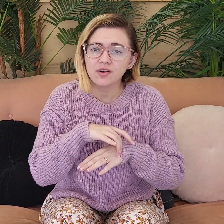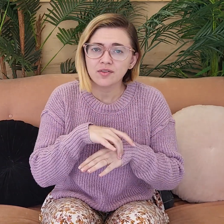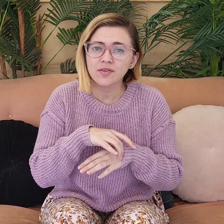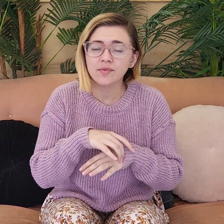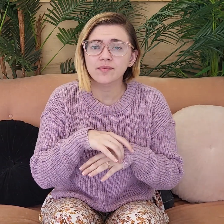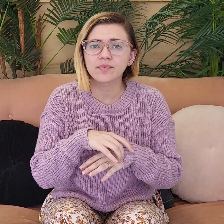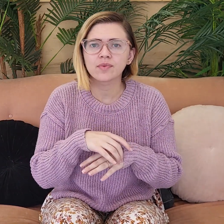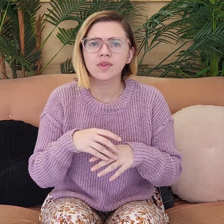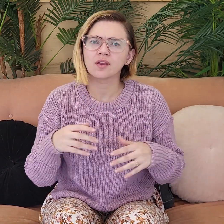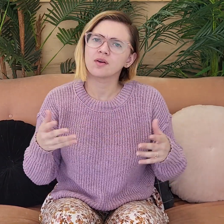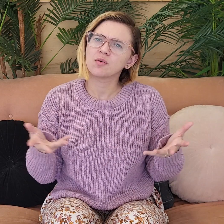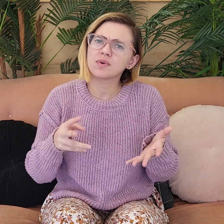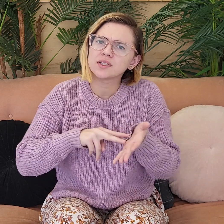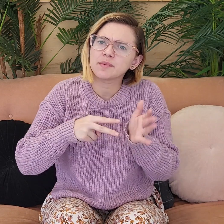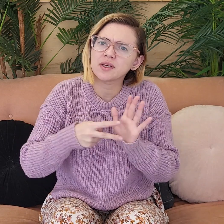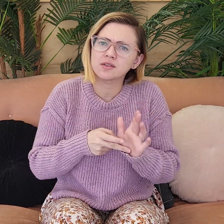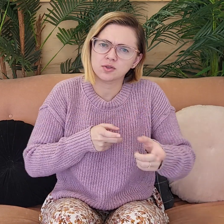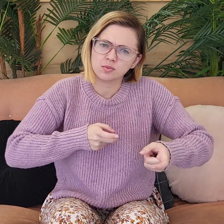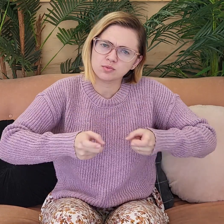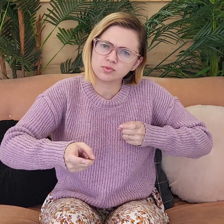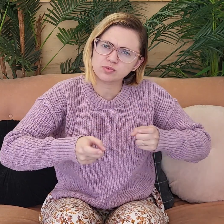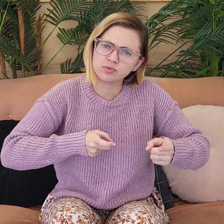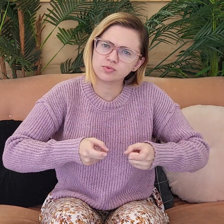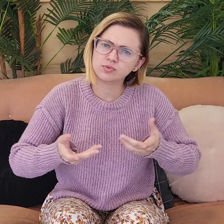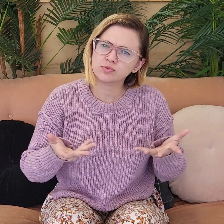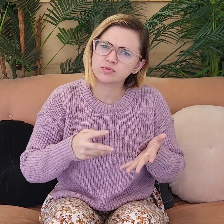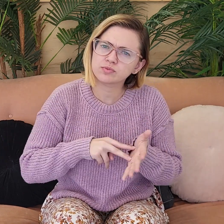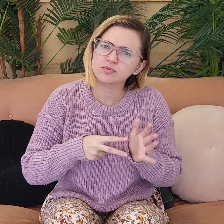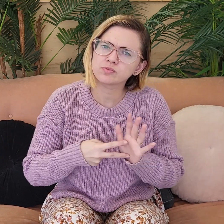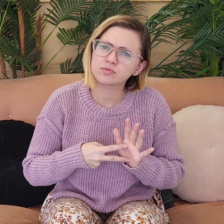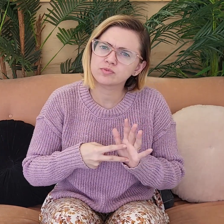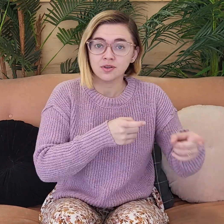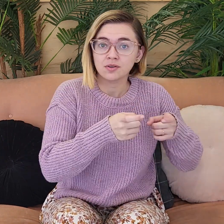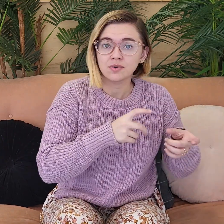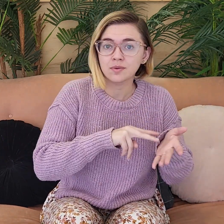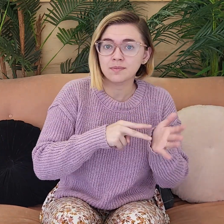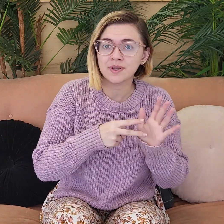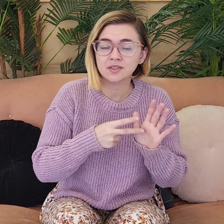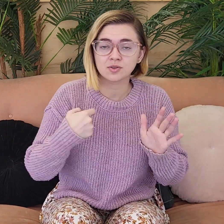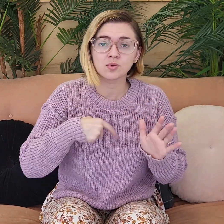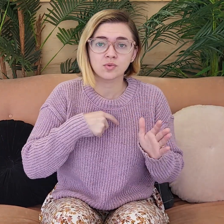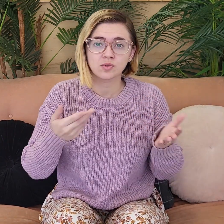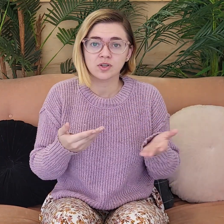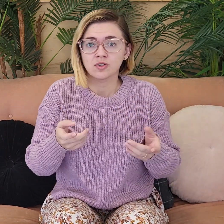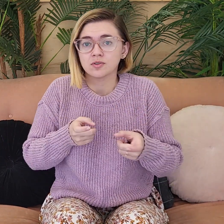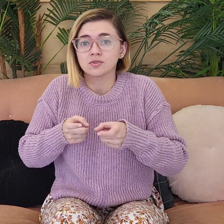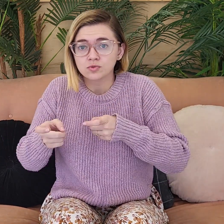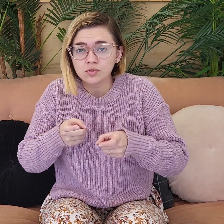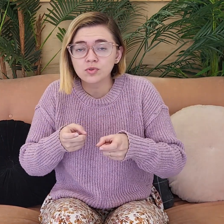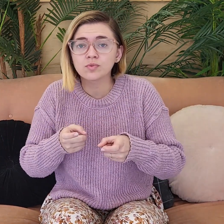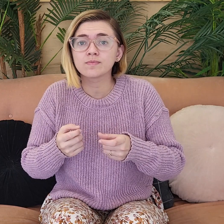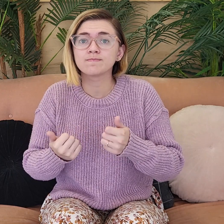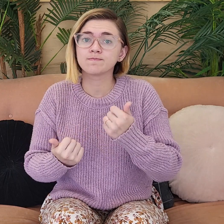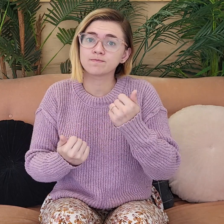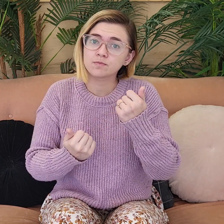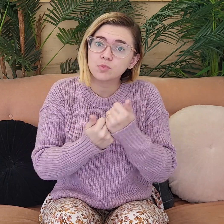plants here on earth. So what does that mean to subdue? So subdue means that we are supposed to